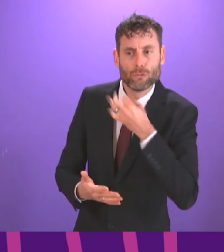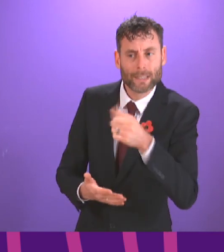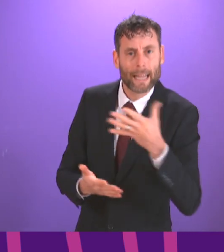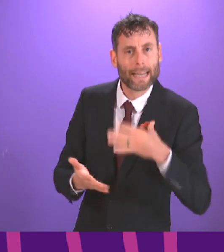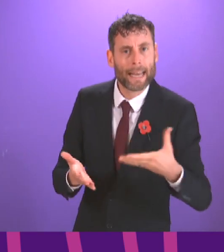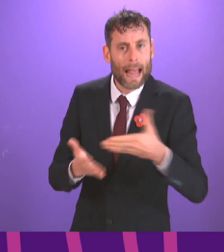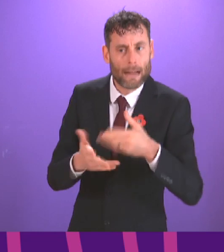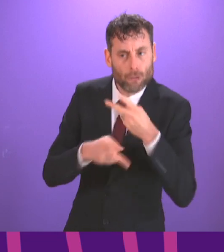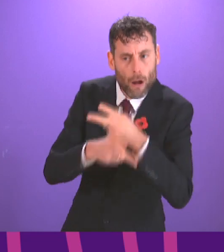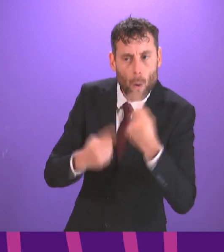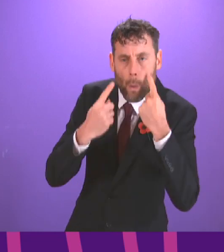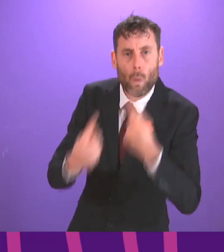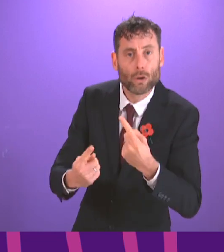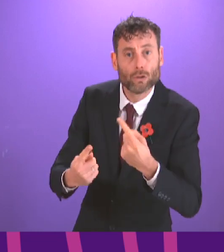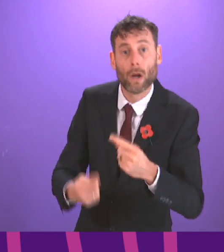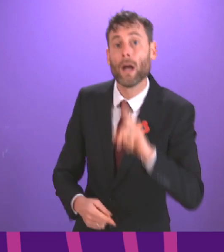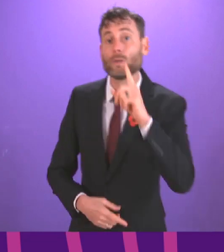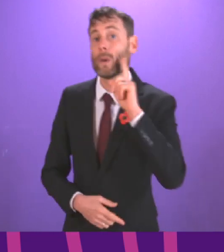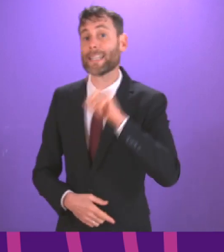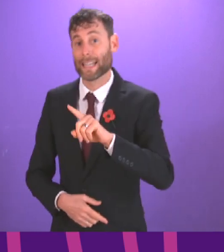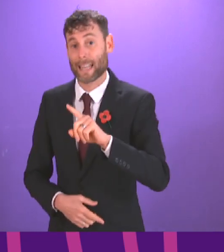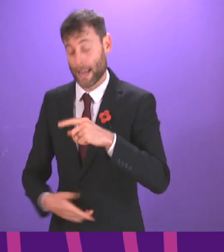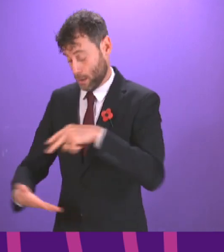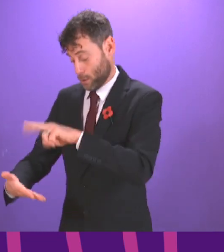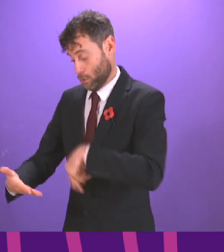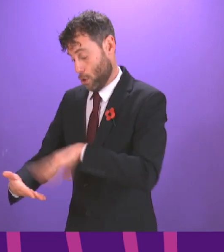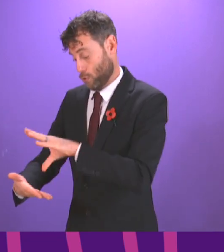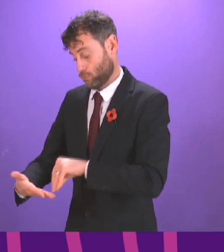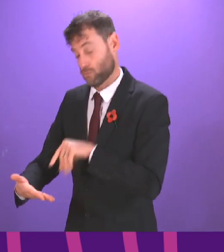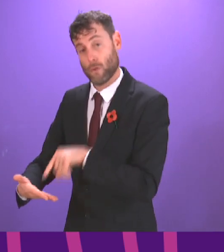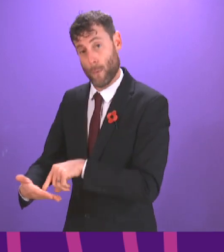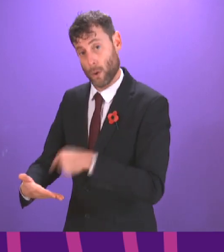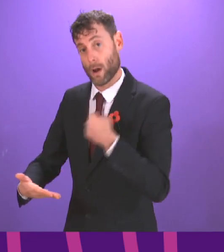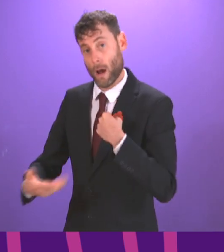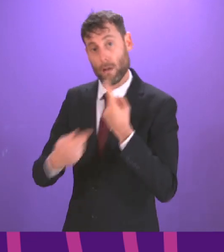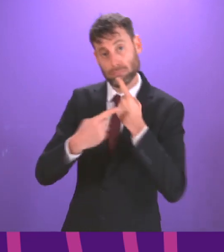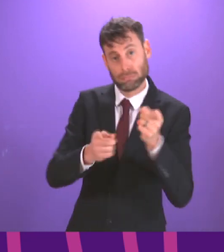This is for others to judge, but I do not know that the people who were watching all